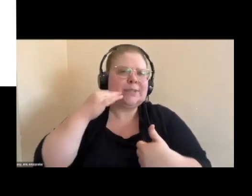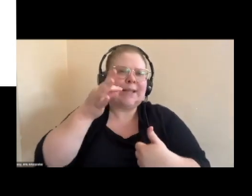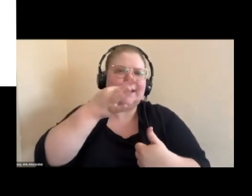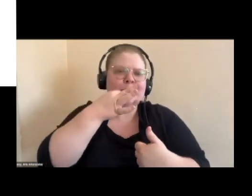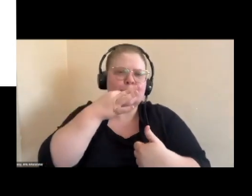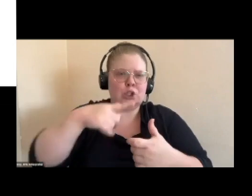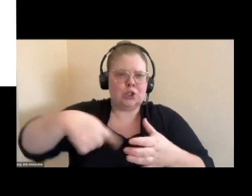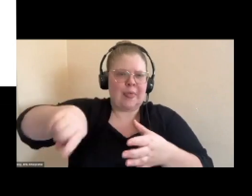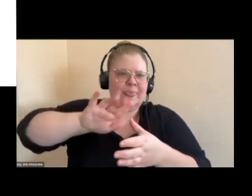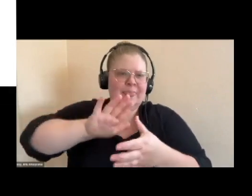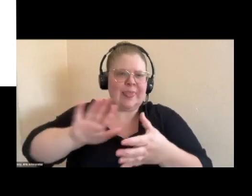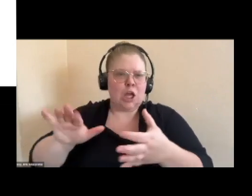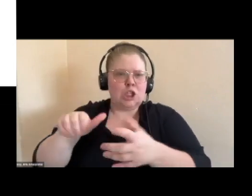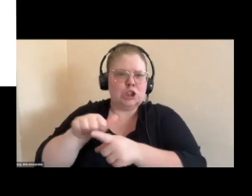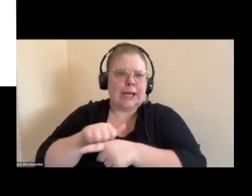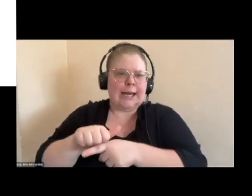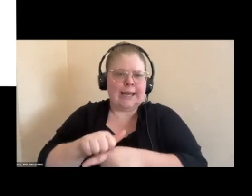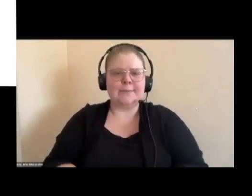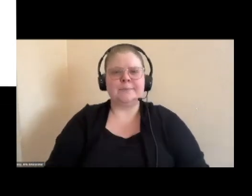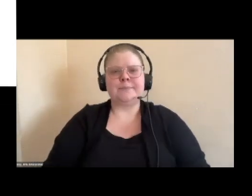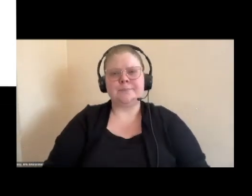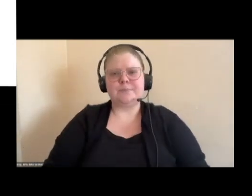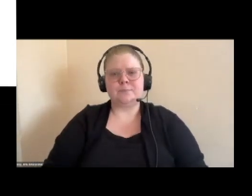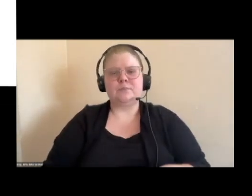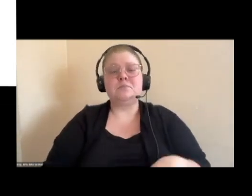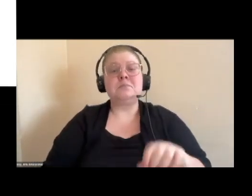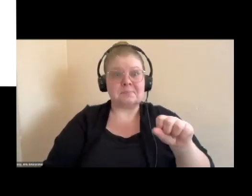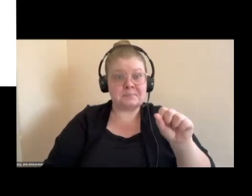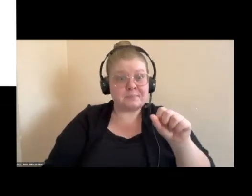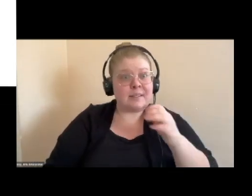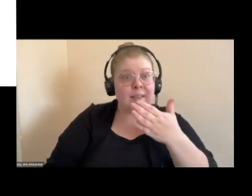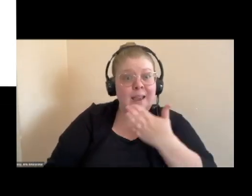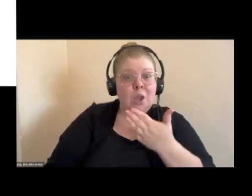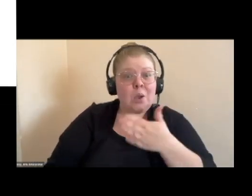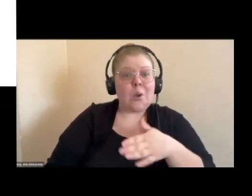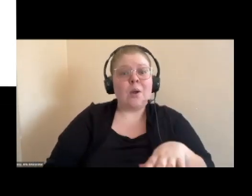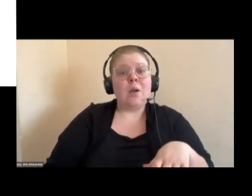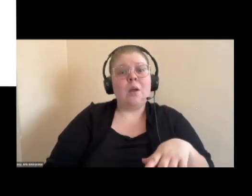Yeah. Thank you, Joe. Yeah, and I'm happy to connect